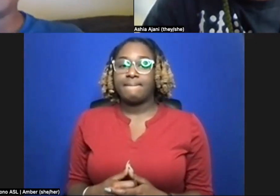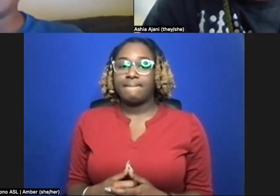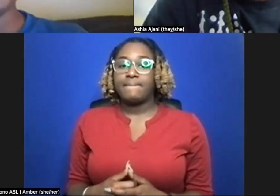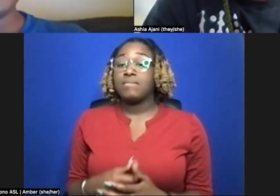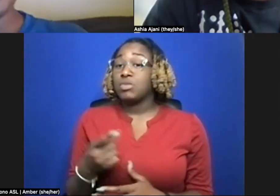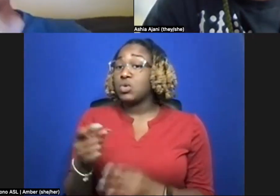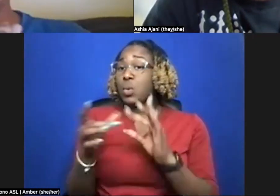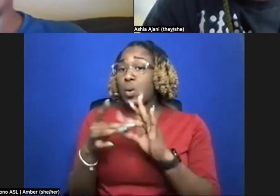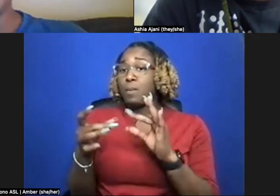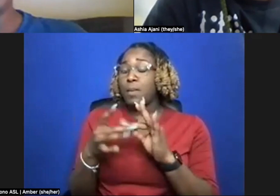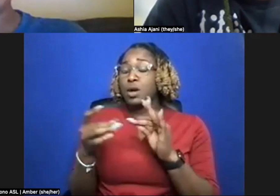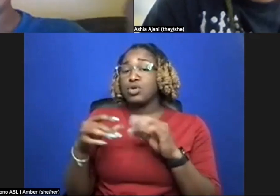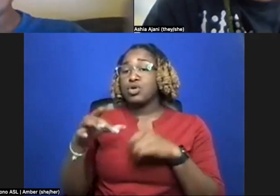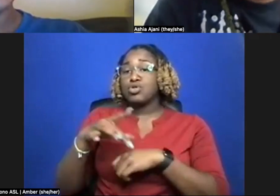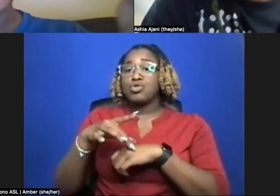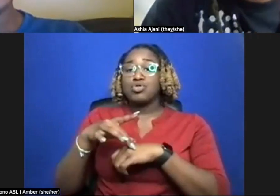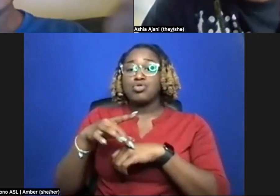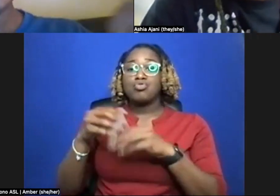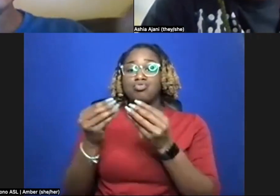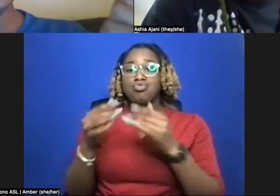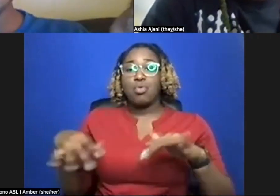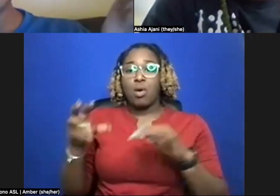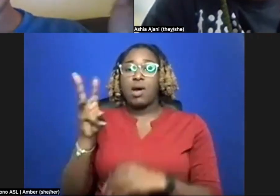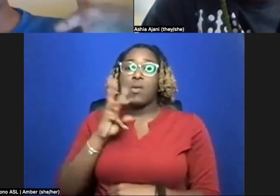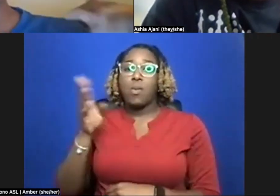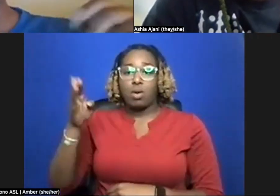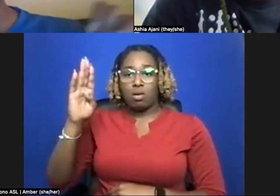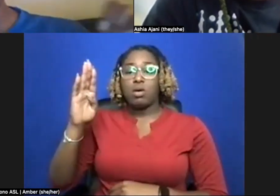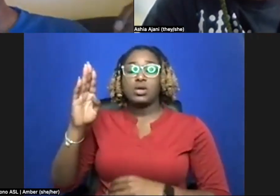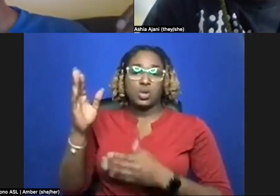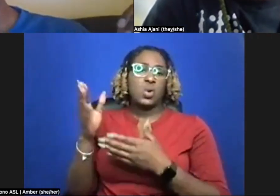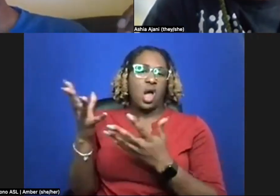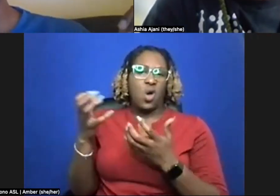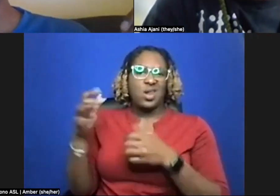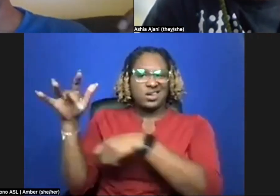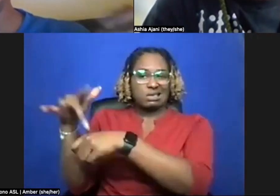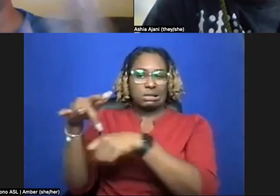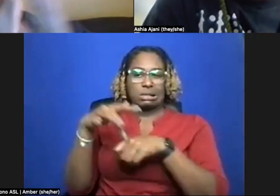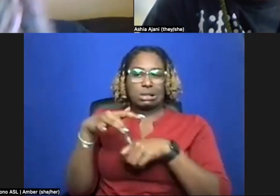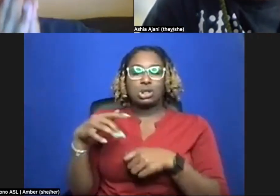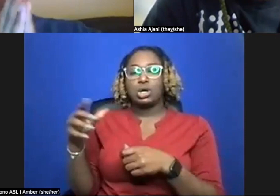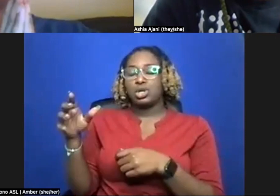gods,” I want to I want to be sure that we we touch on “groundwater gods.: So,